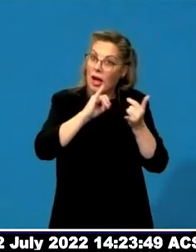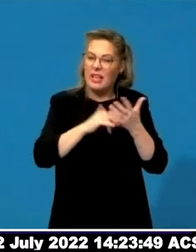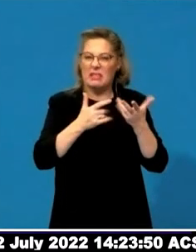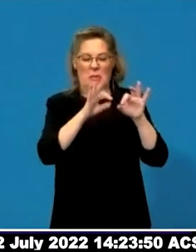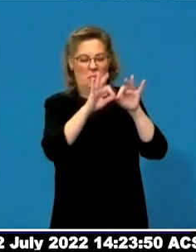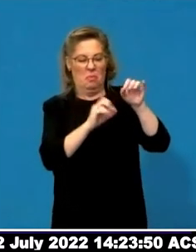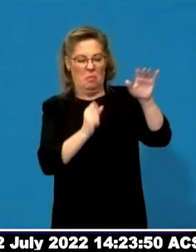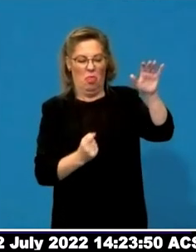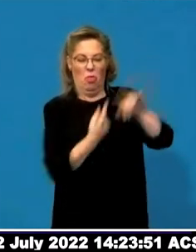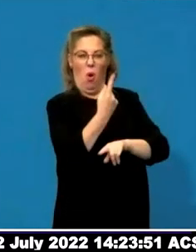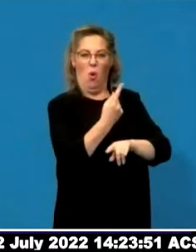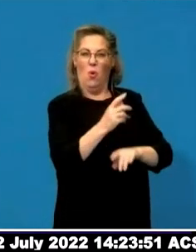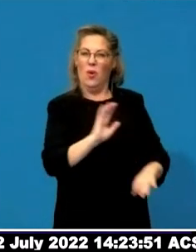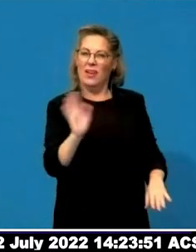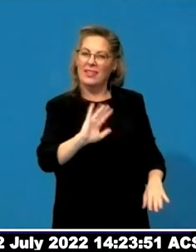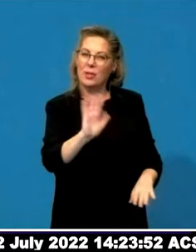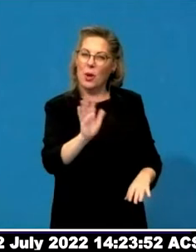We just want it to better meet the needs of Anangu.